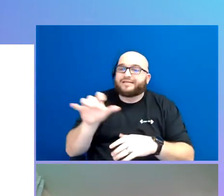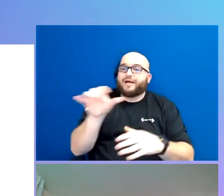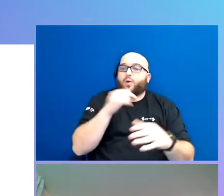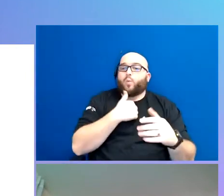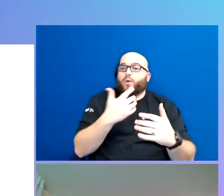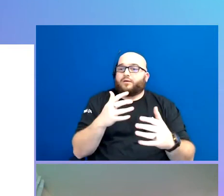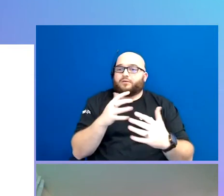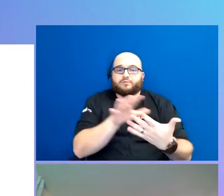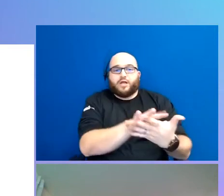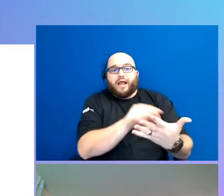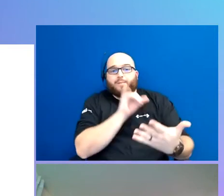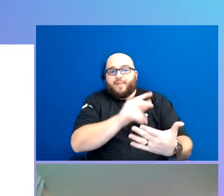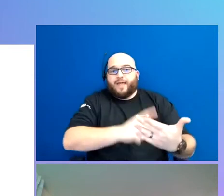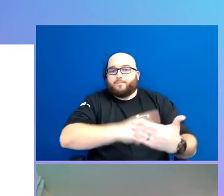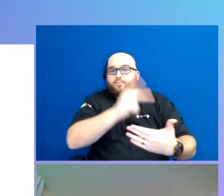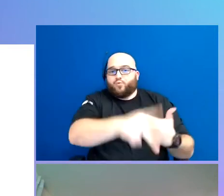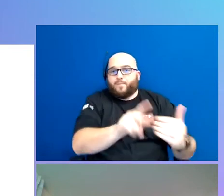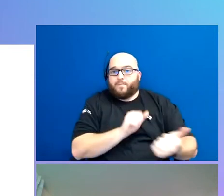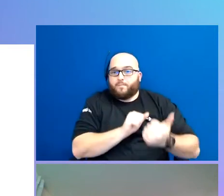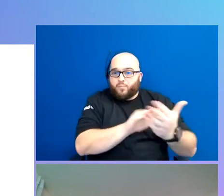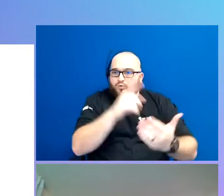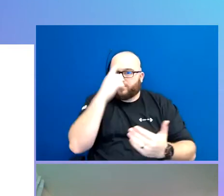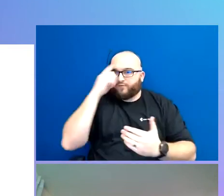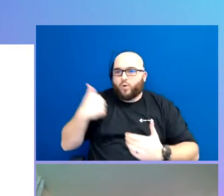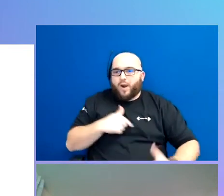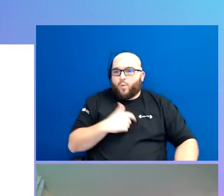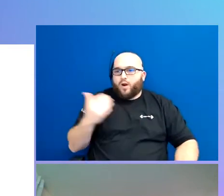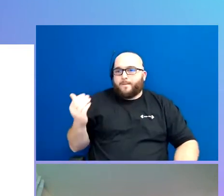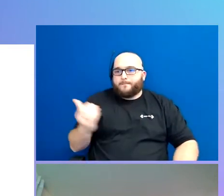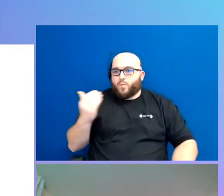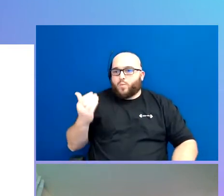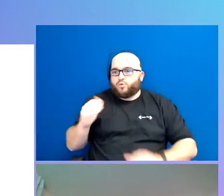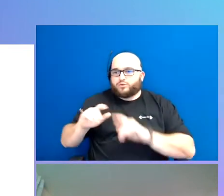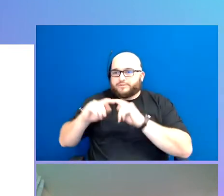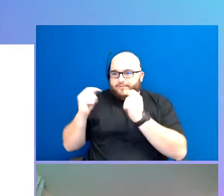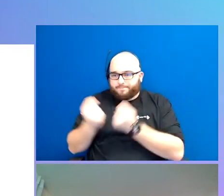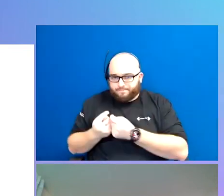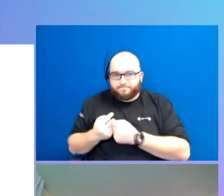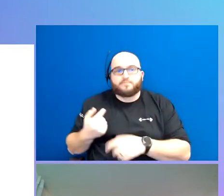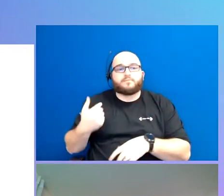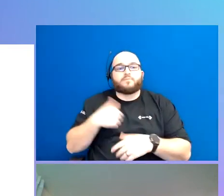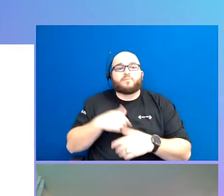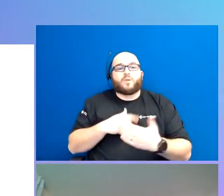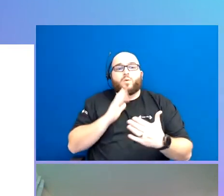right. Um, we, we prescribed,